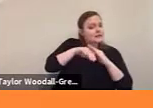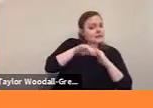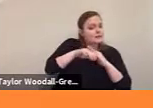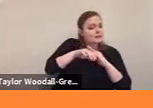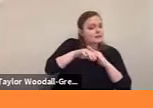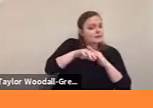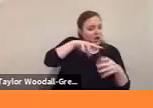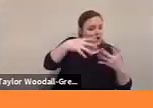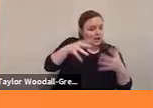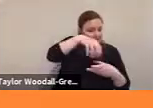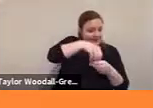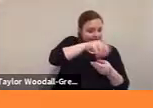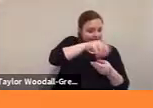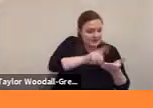saves time and money.